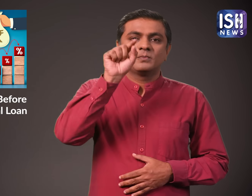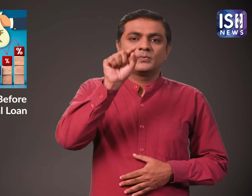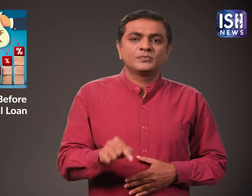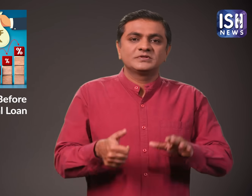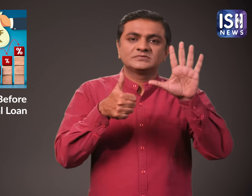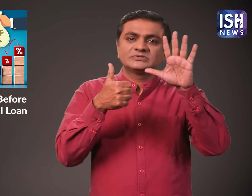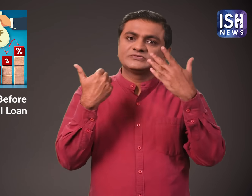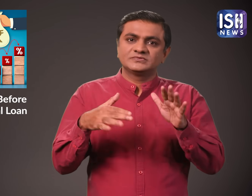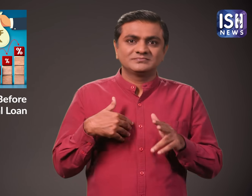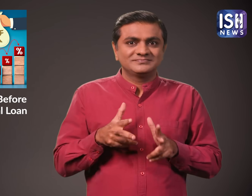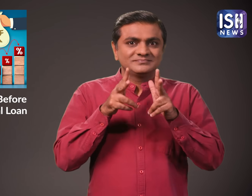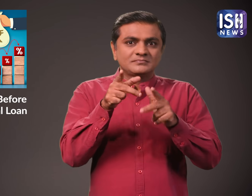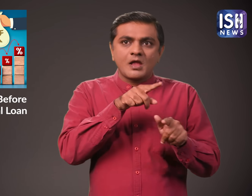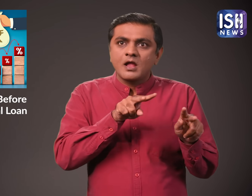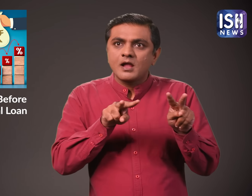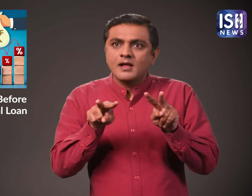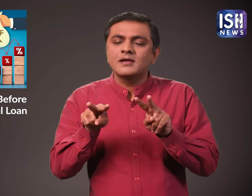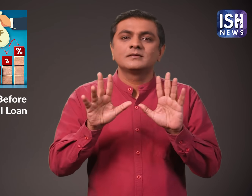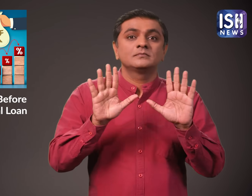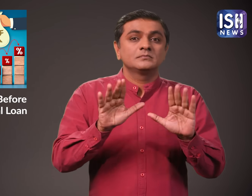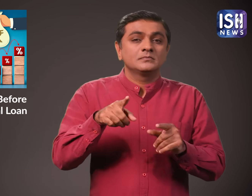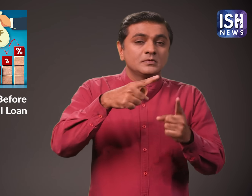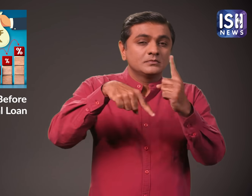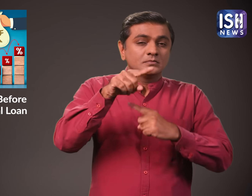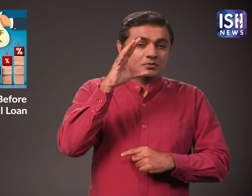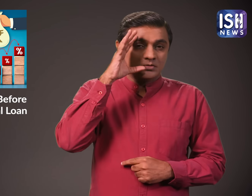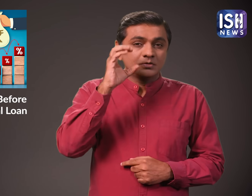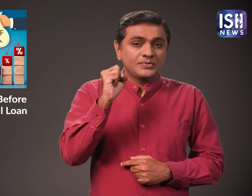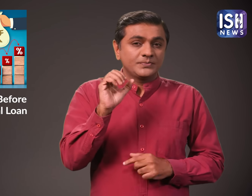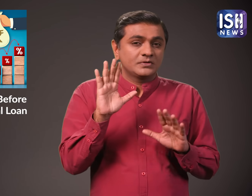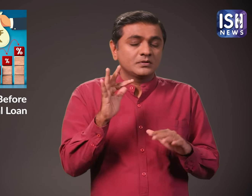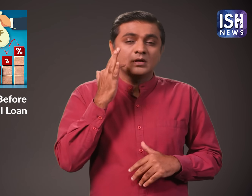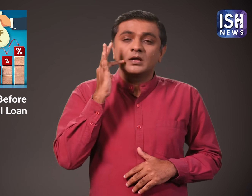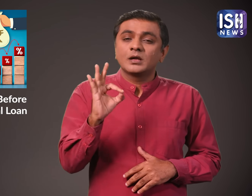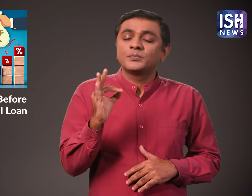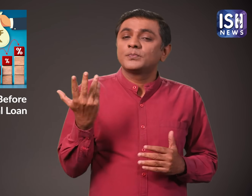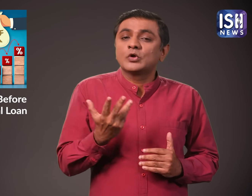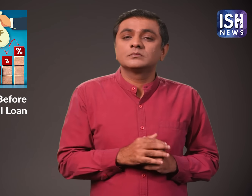Hope you are now clear with these six terms. Remember these tips.